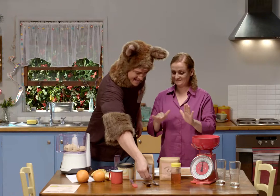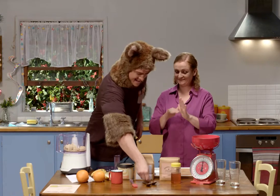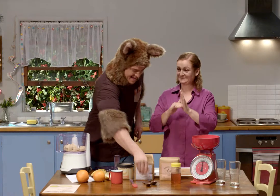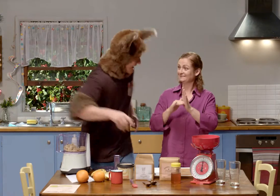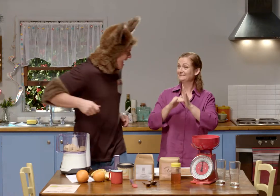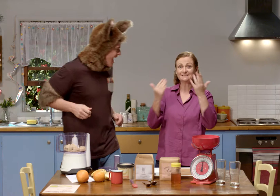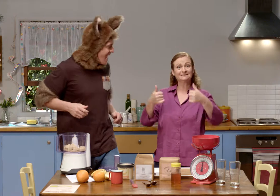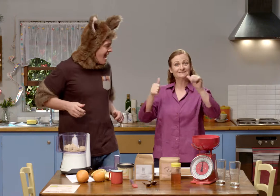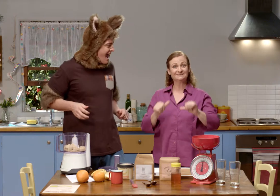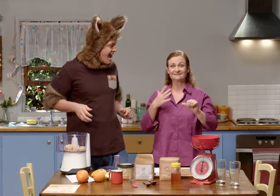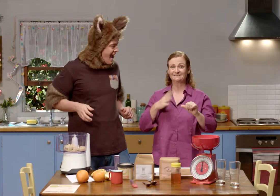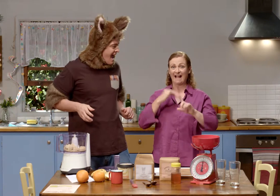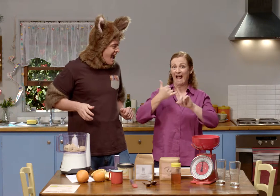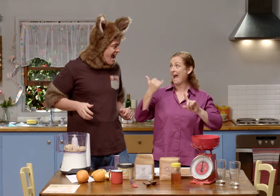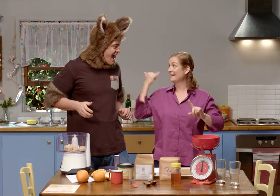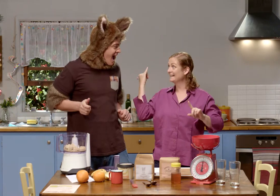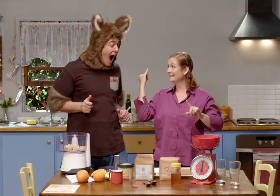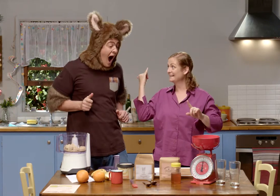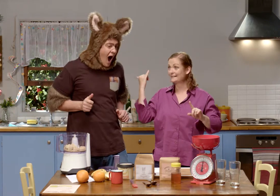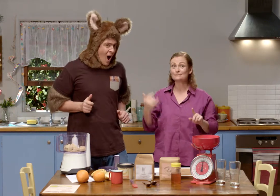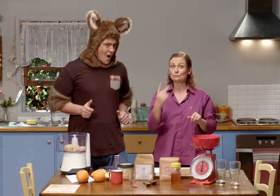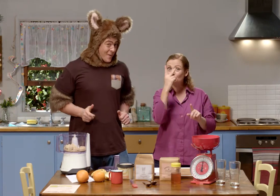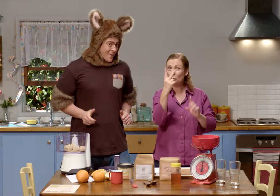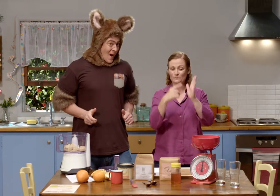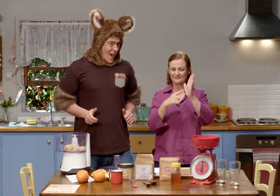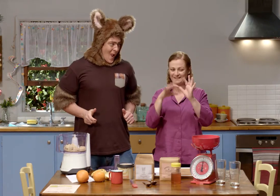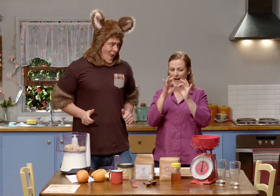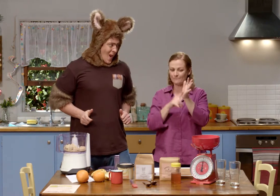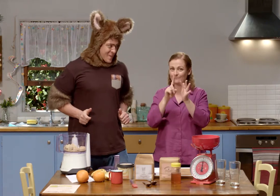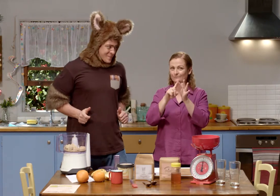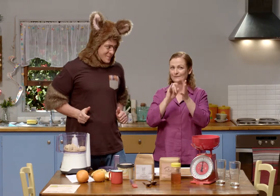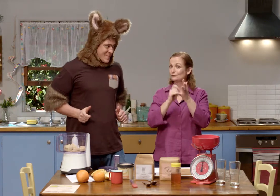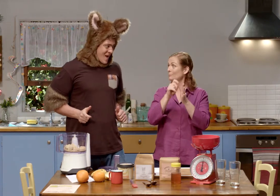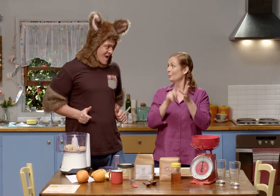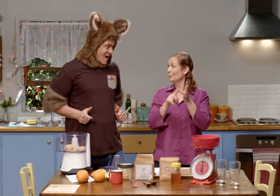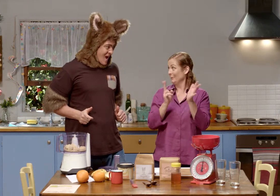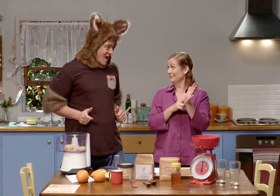Great. Now we need to add some honey. We need two tablespoon of that too.